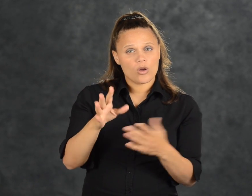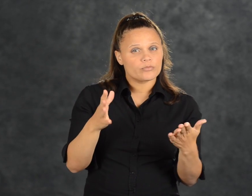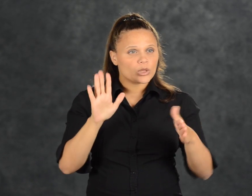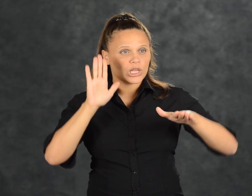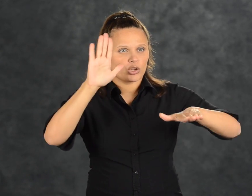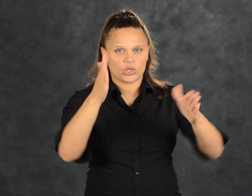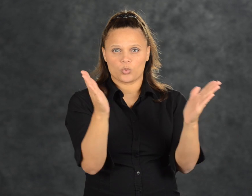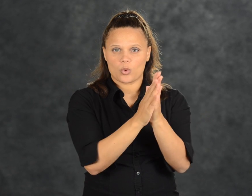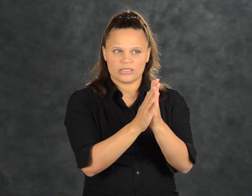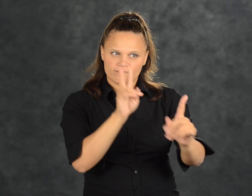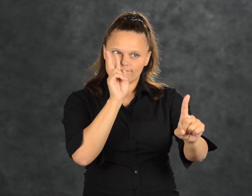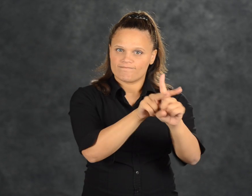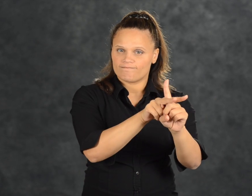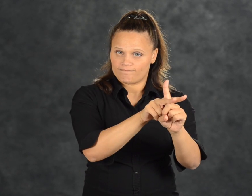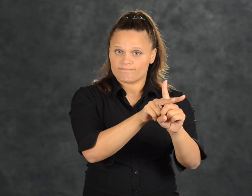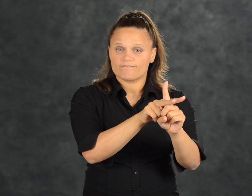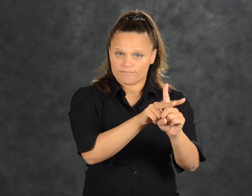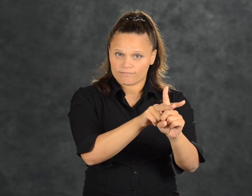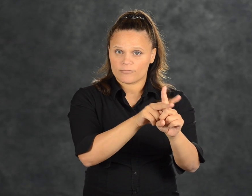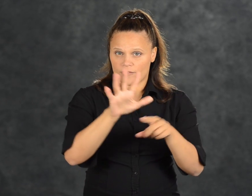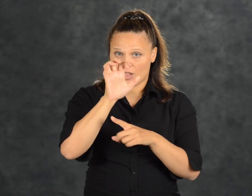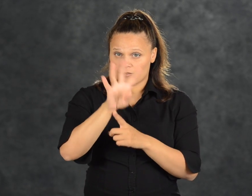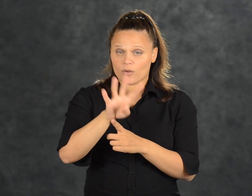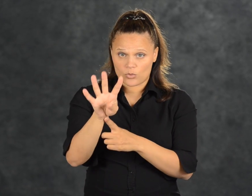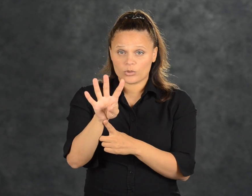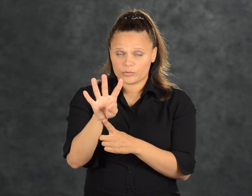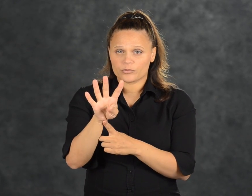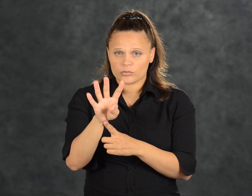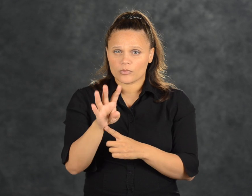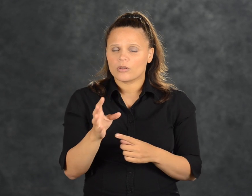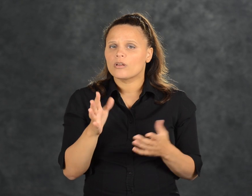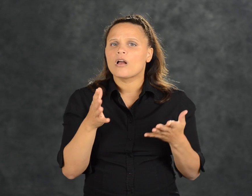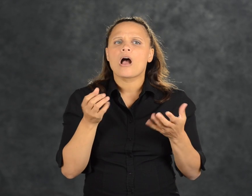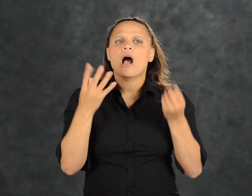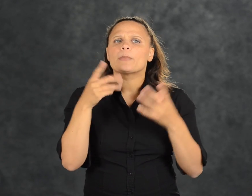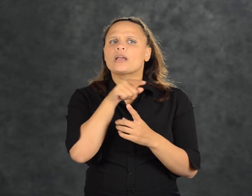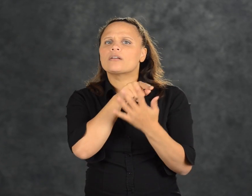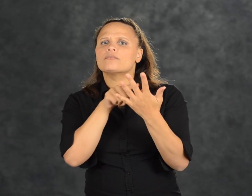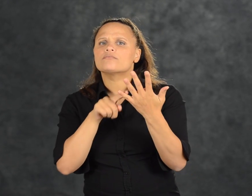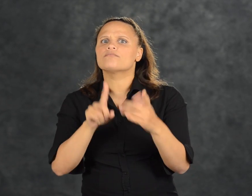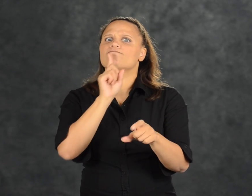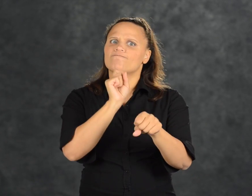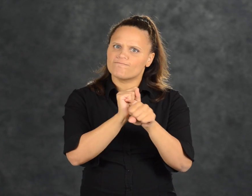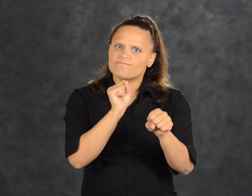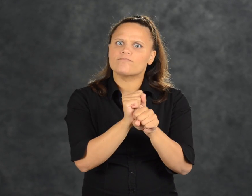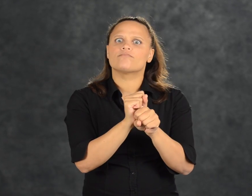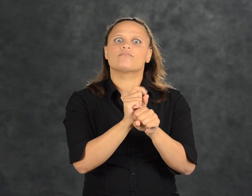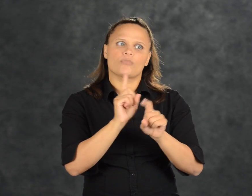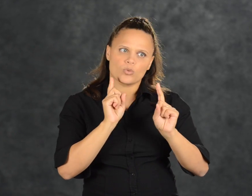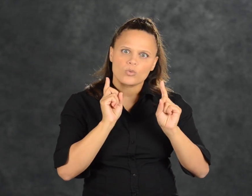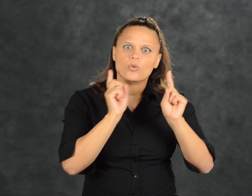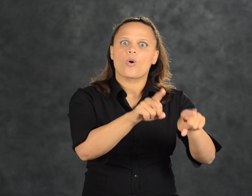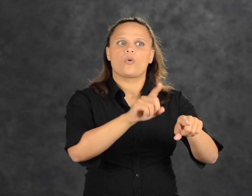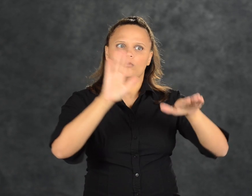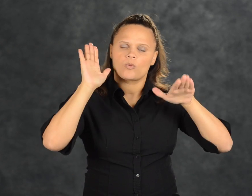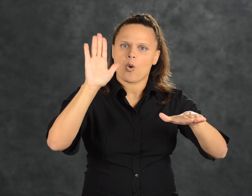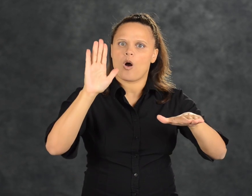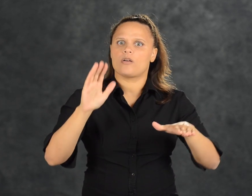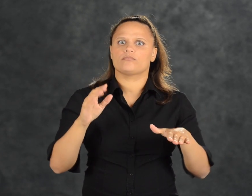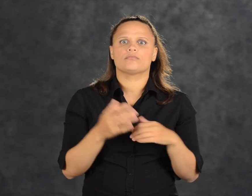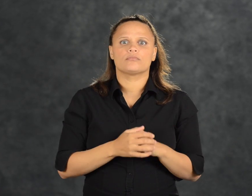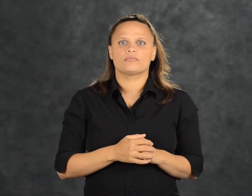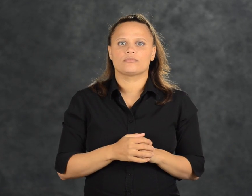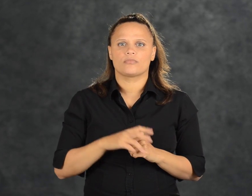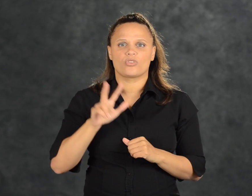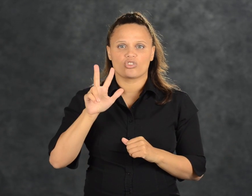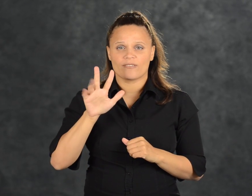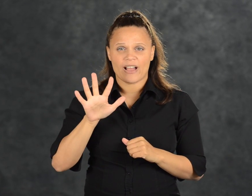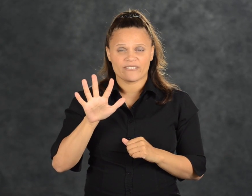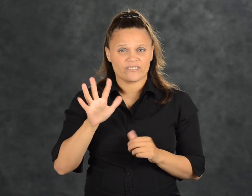but only 35 resulted in final decisions.